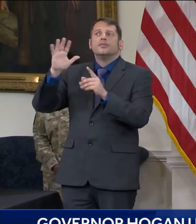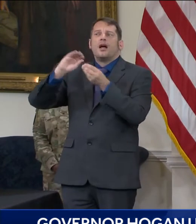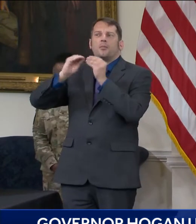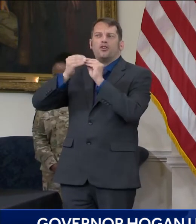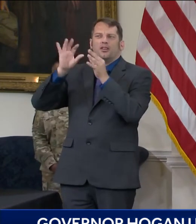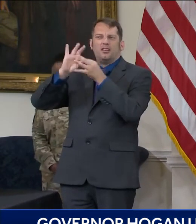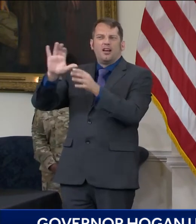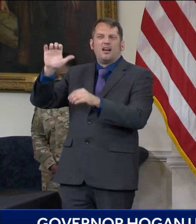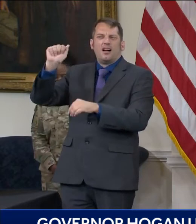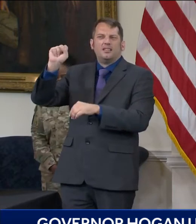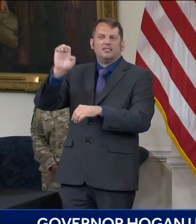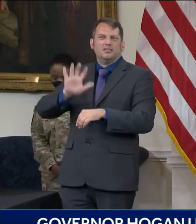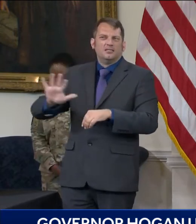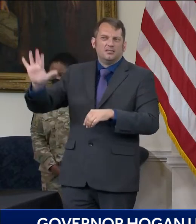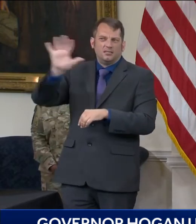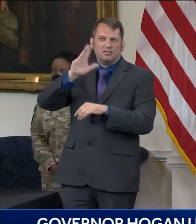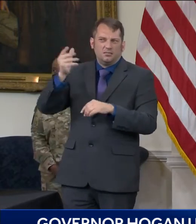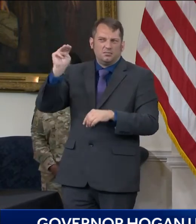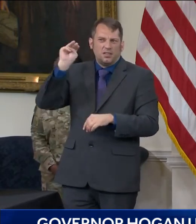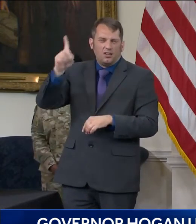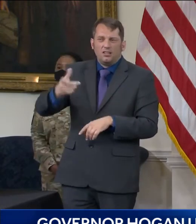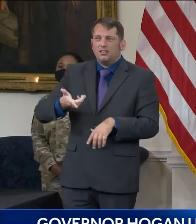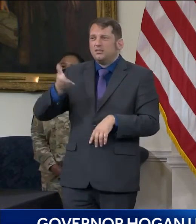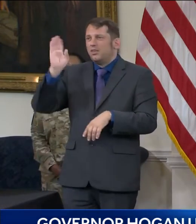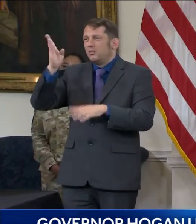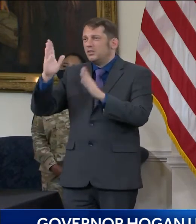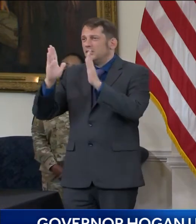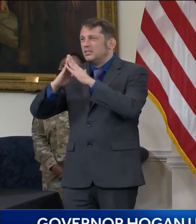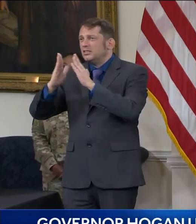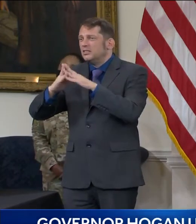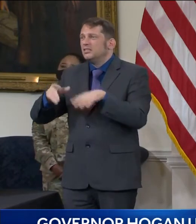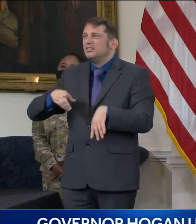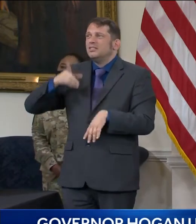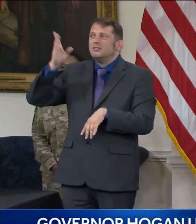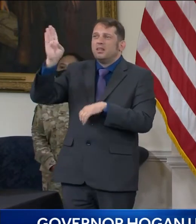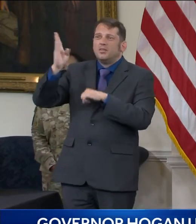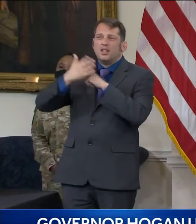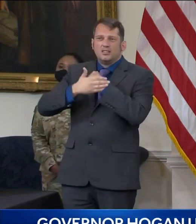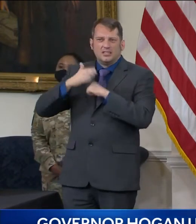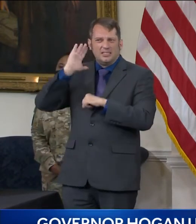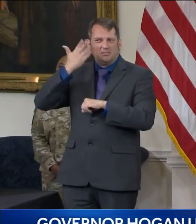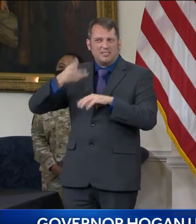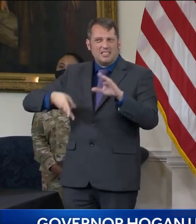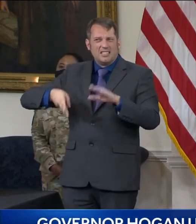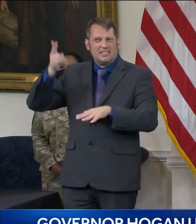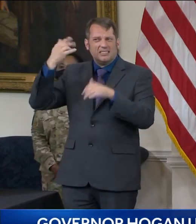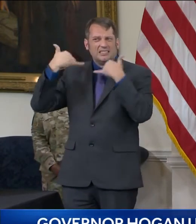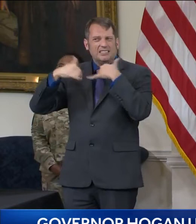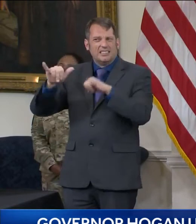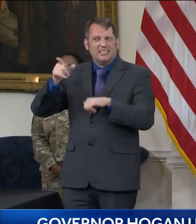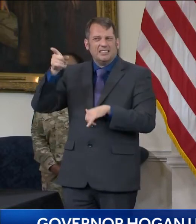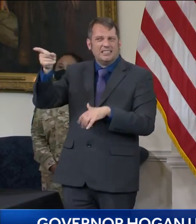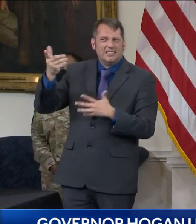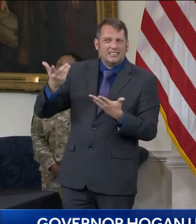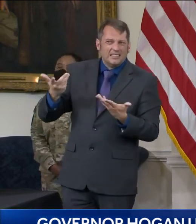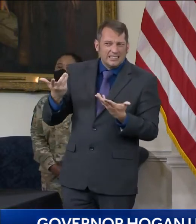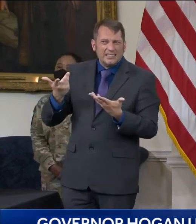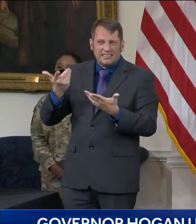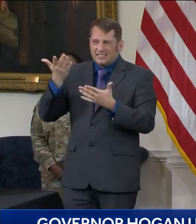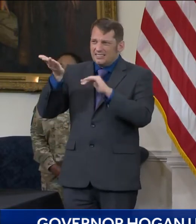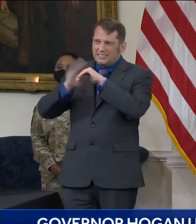[INDISCERNIBLE] GOV. HOGAN: WE ARE PLEASED WITH